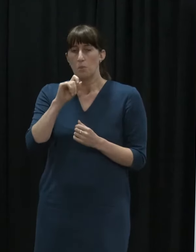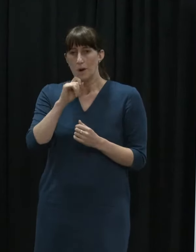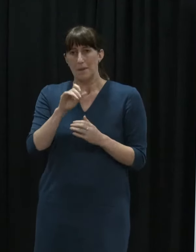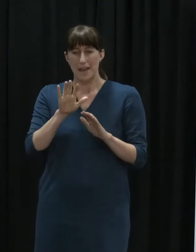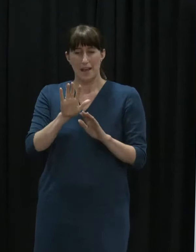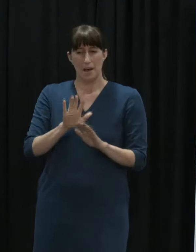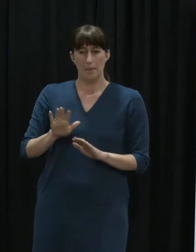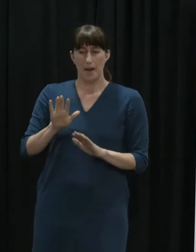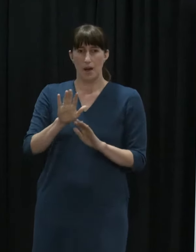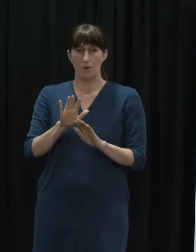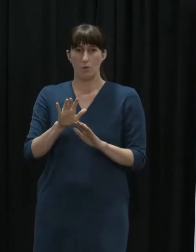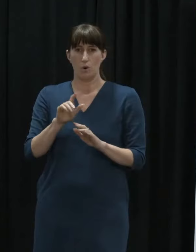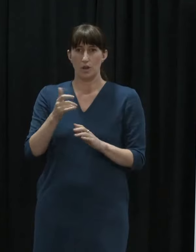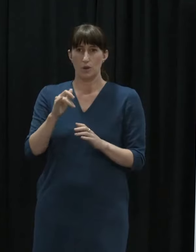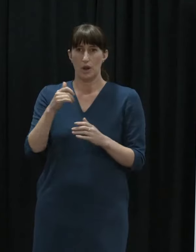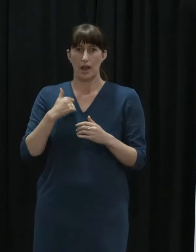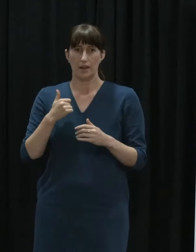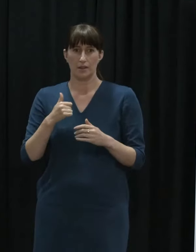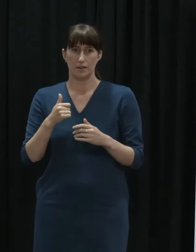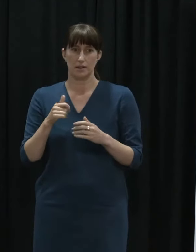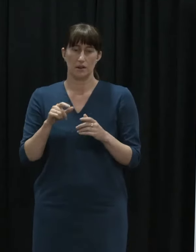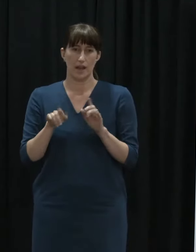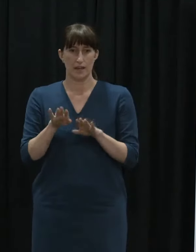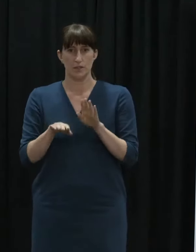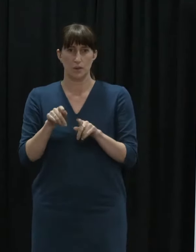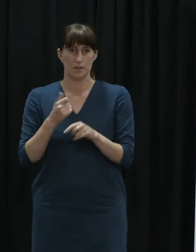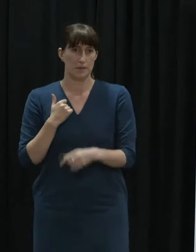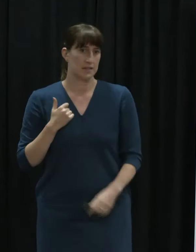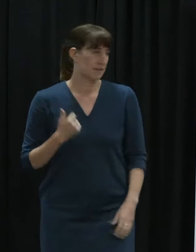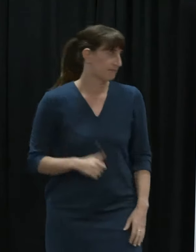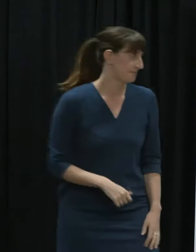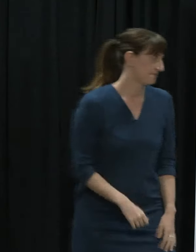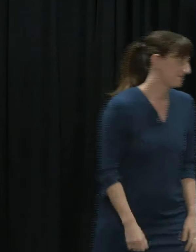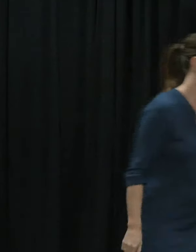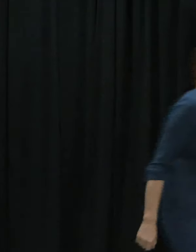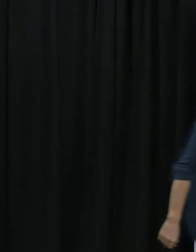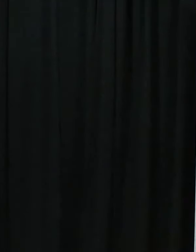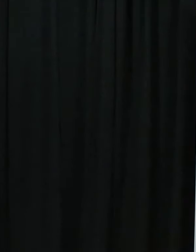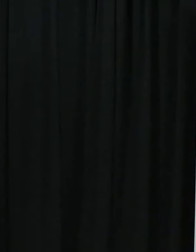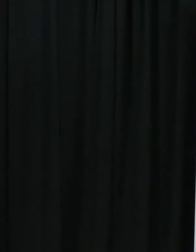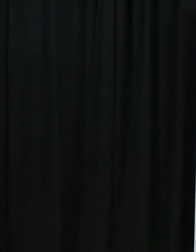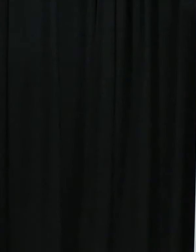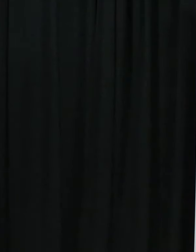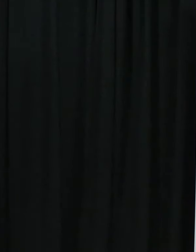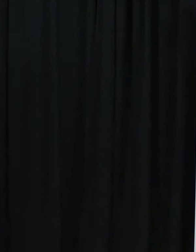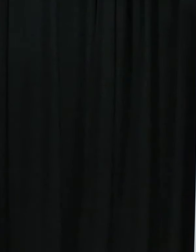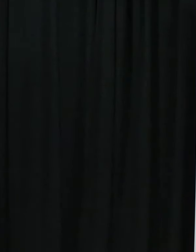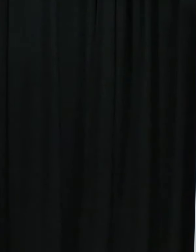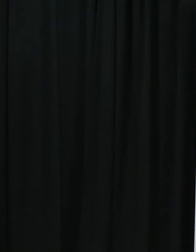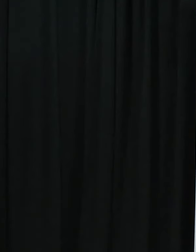market and I would say a large part of that will be what people are assuming and in part will be about what people are